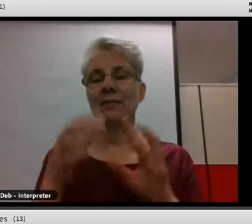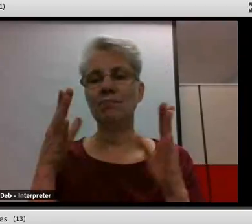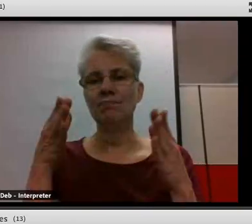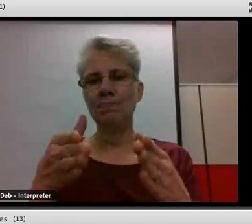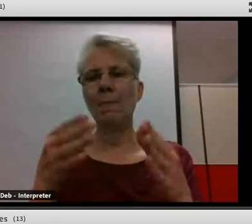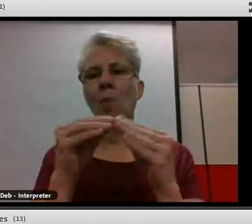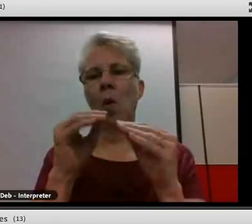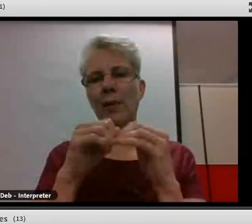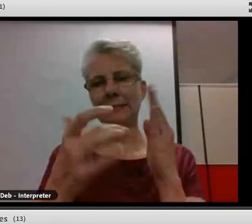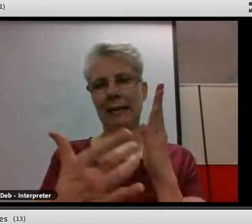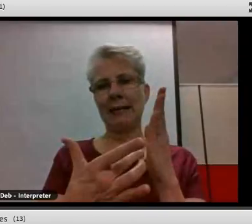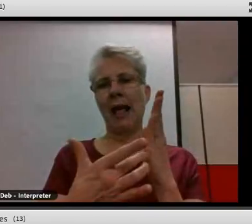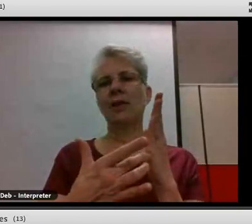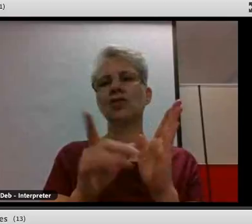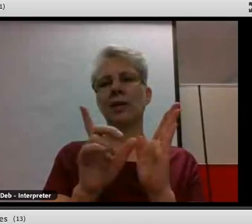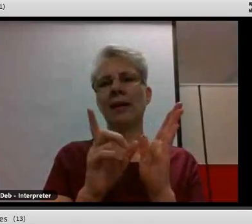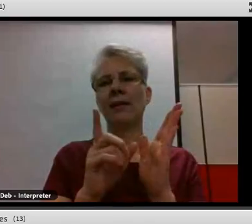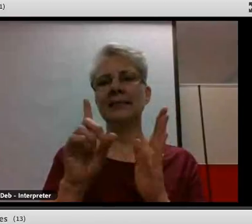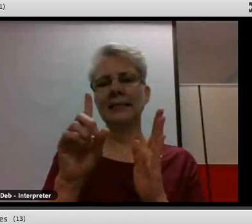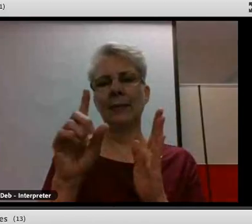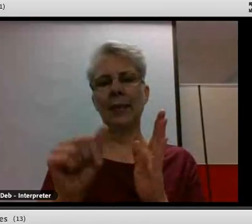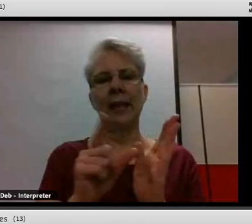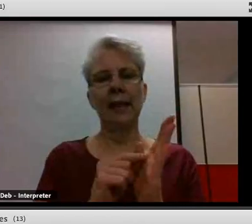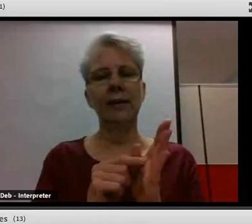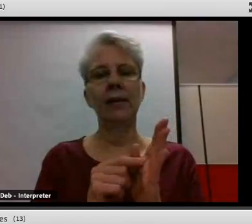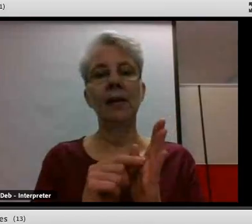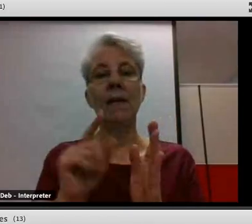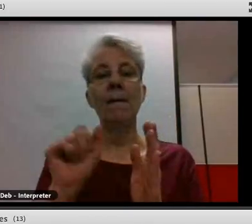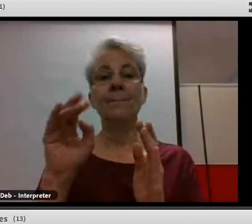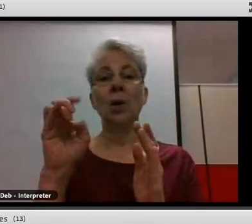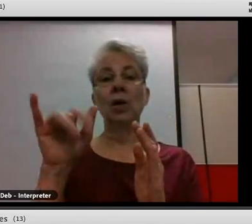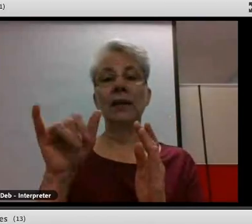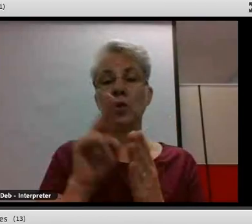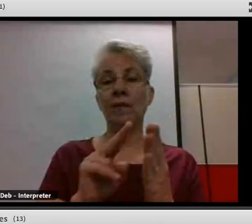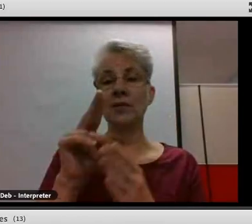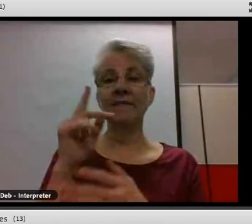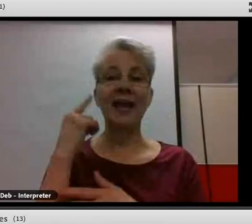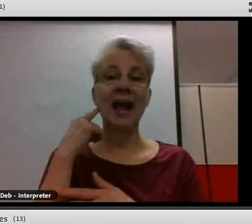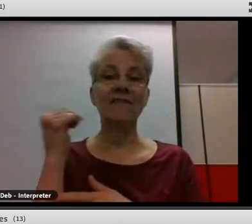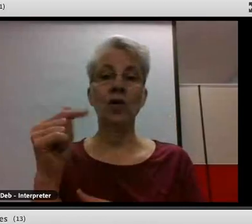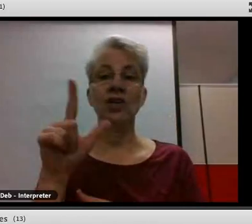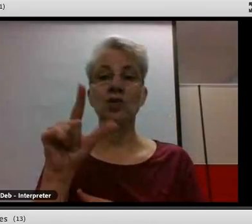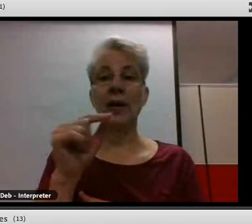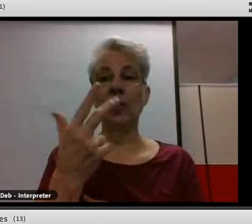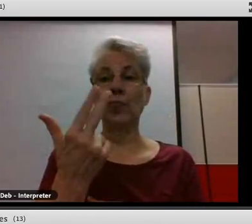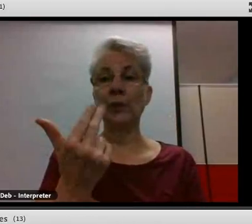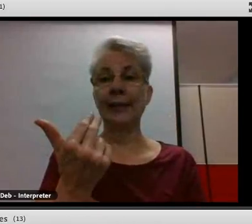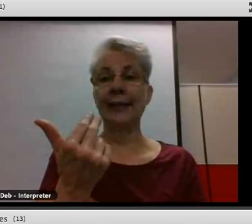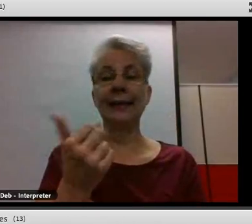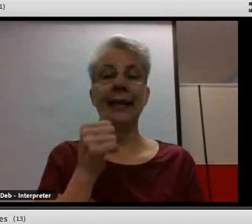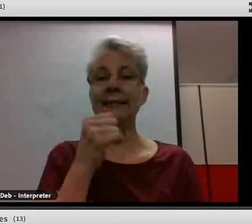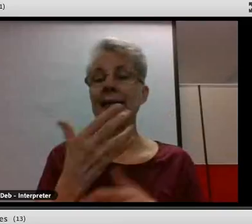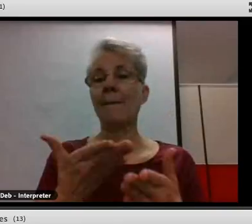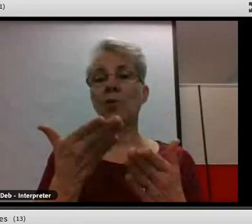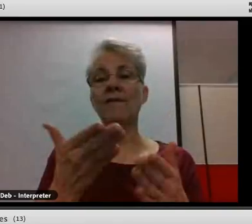making it accessible for everybody, but some people focus just on accessibility.